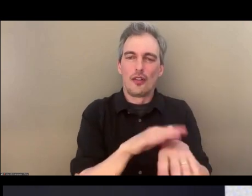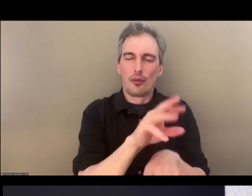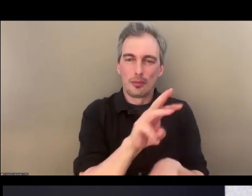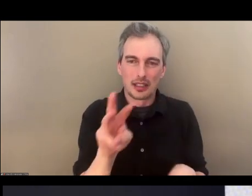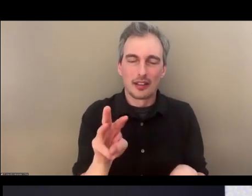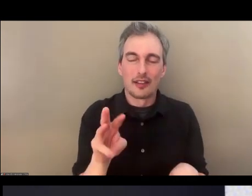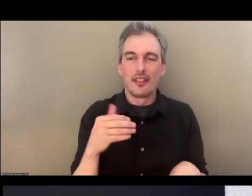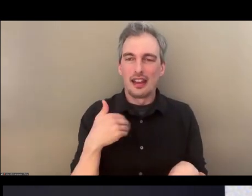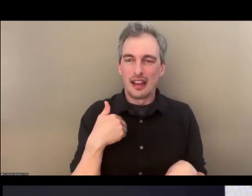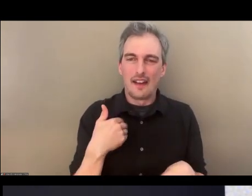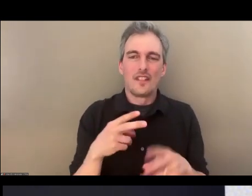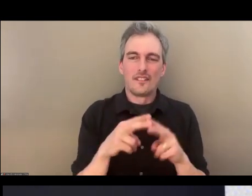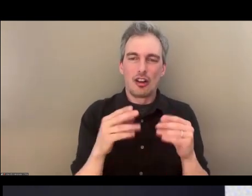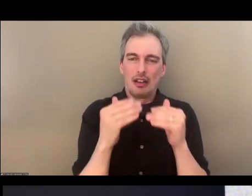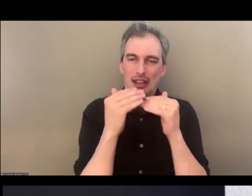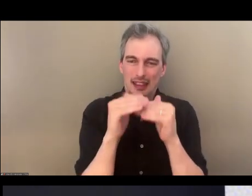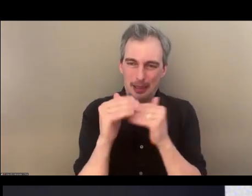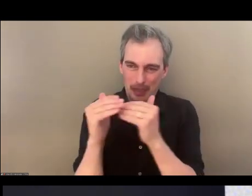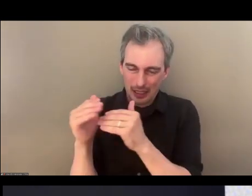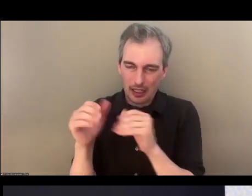So I talk to them about that in great detail.